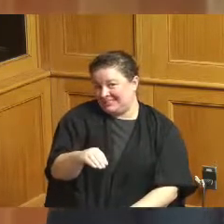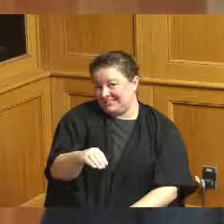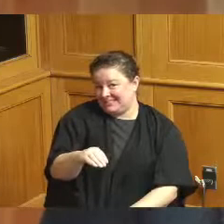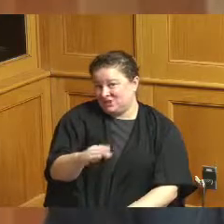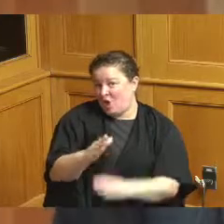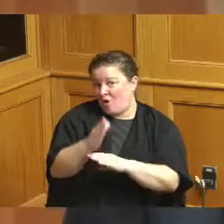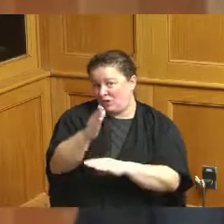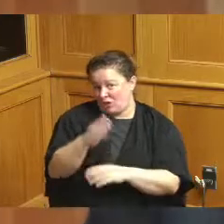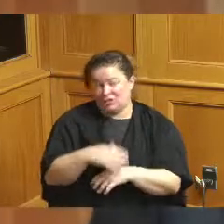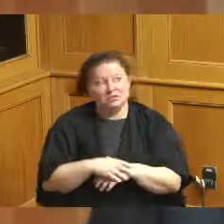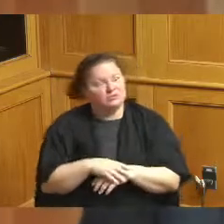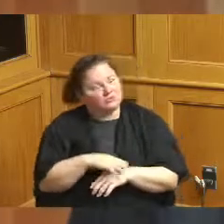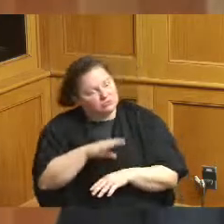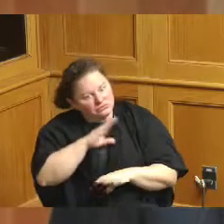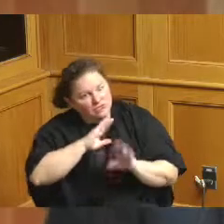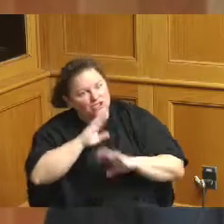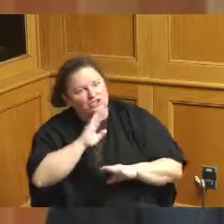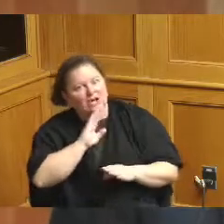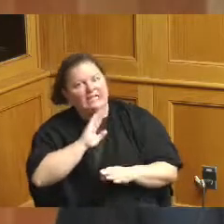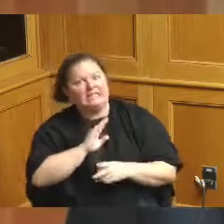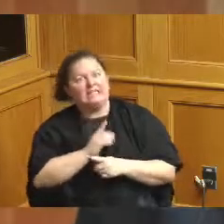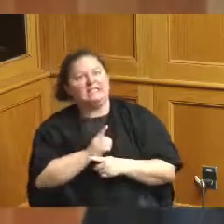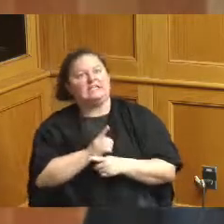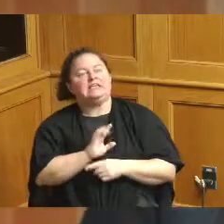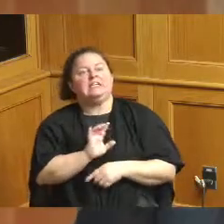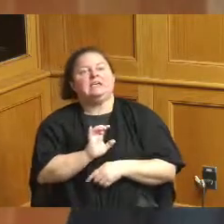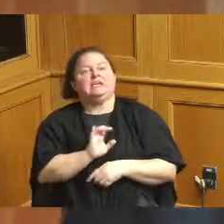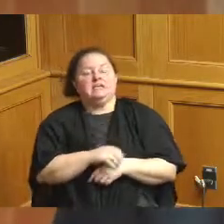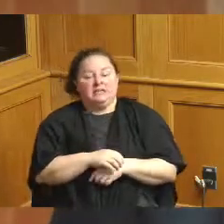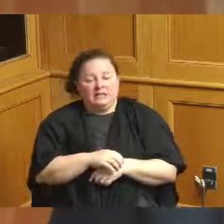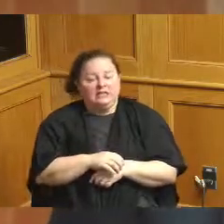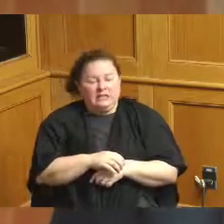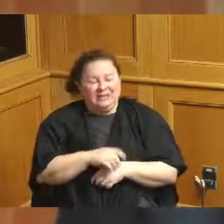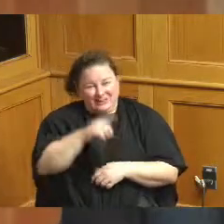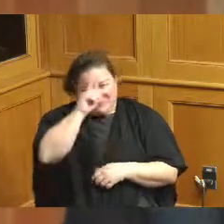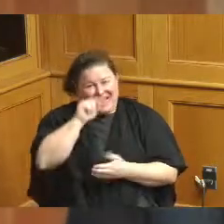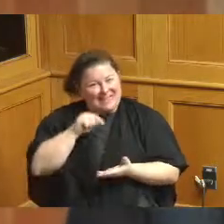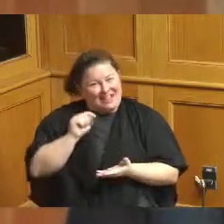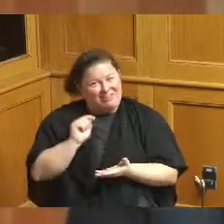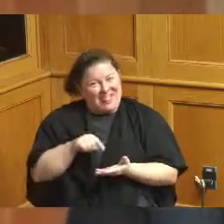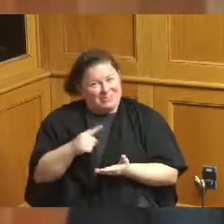it's frustrating isn't it because this one you know we're super excited about getting